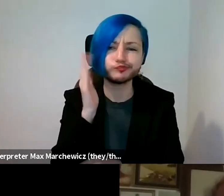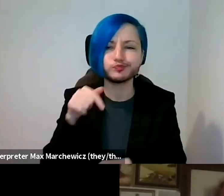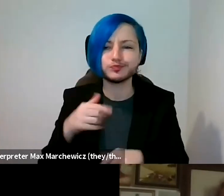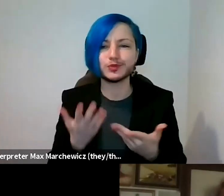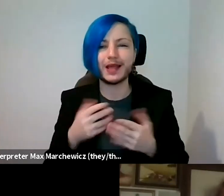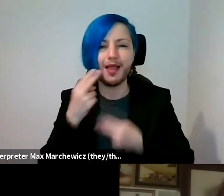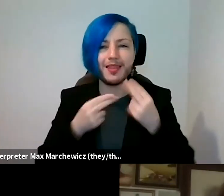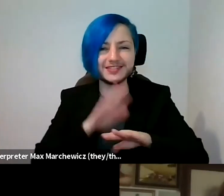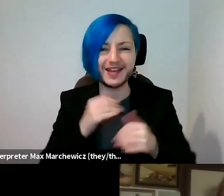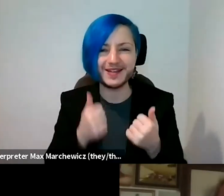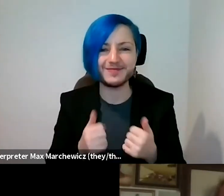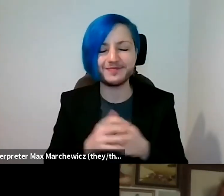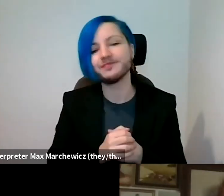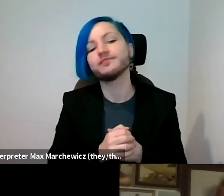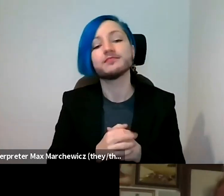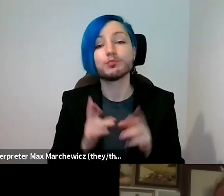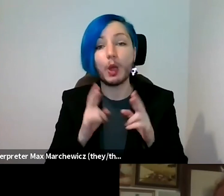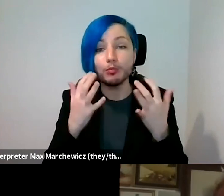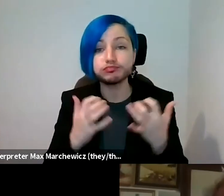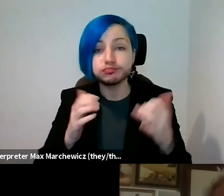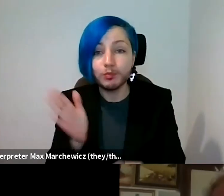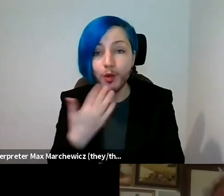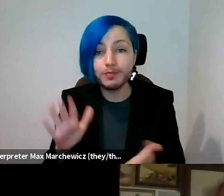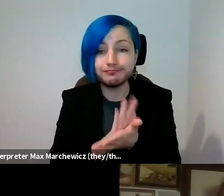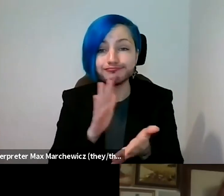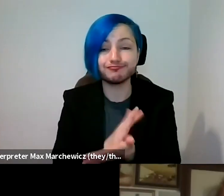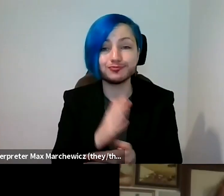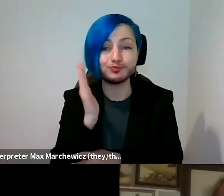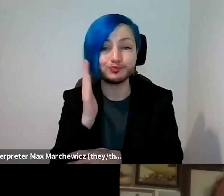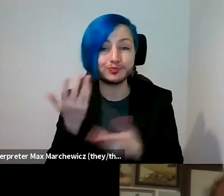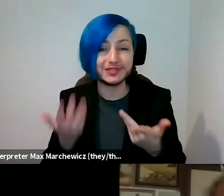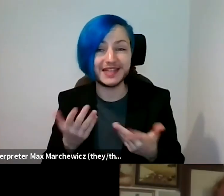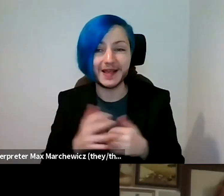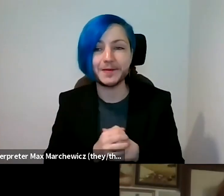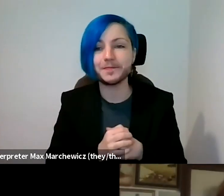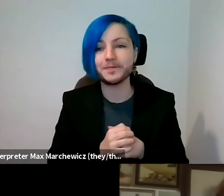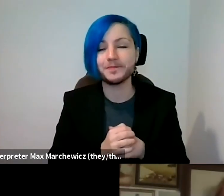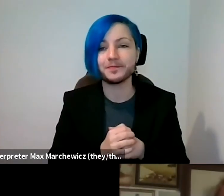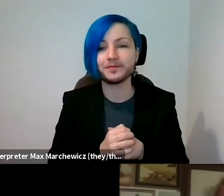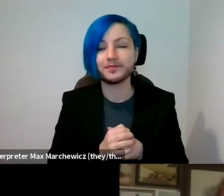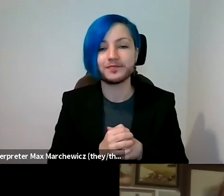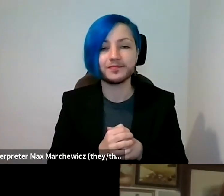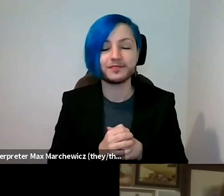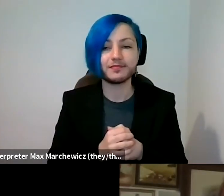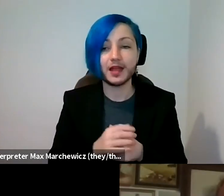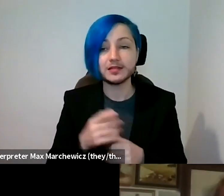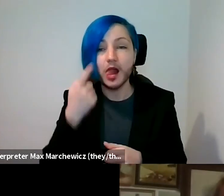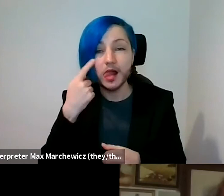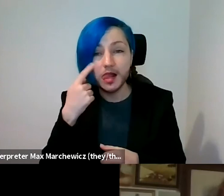and we hope you all enjoyed this afternoon's talk, and do a keep on the lookout, because we have